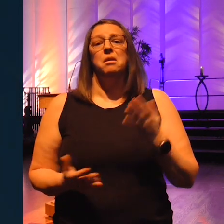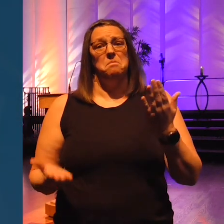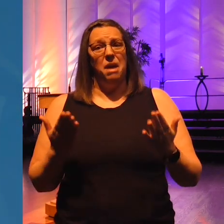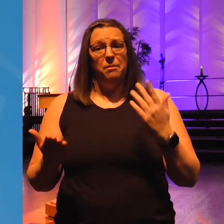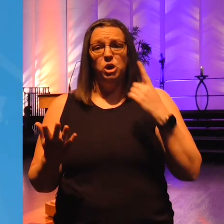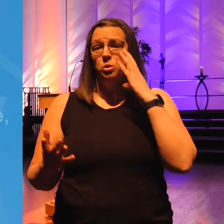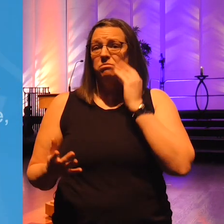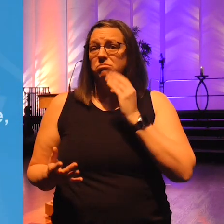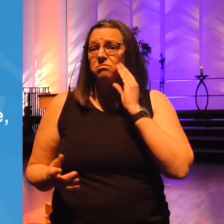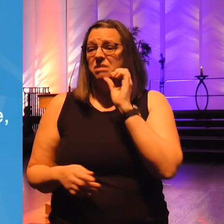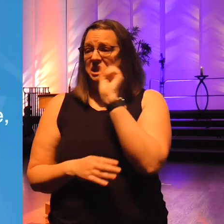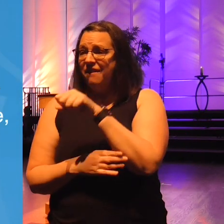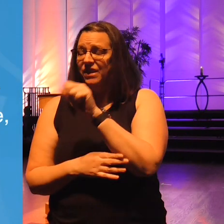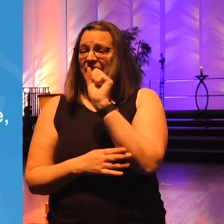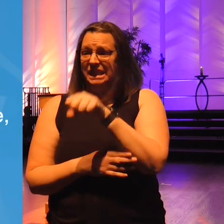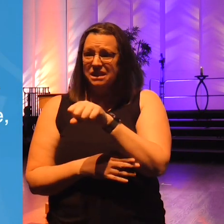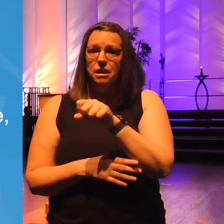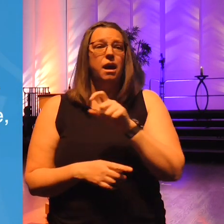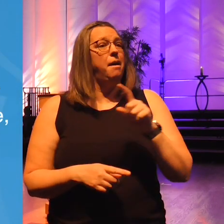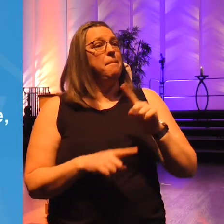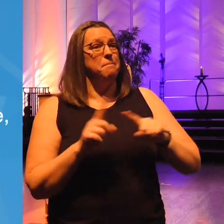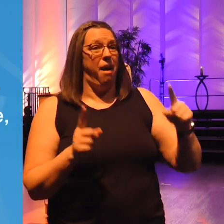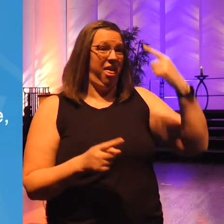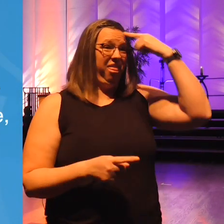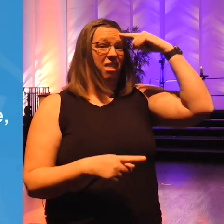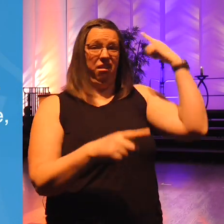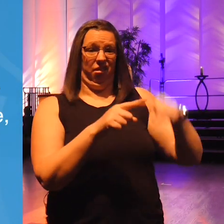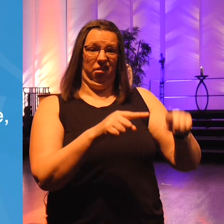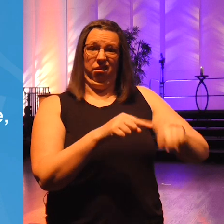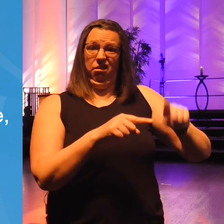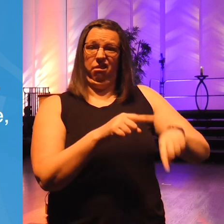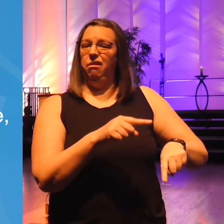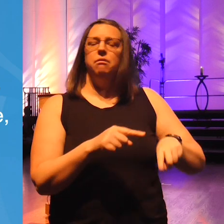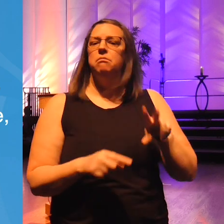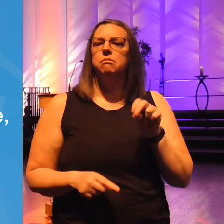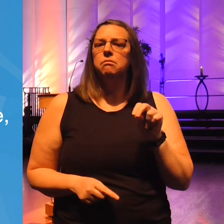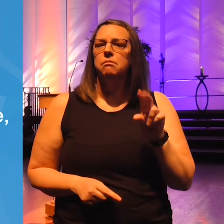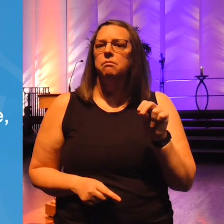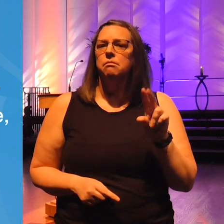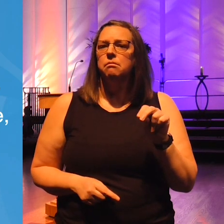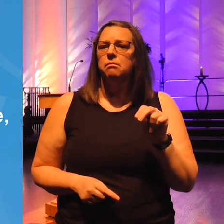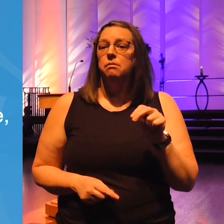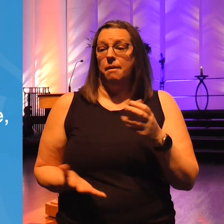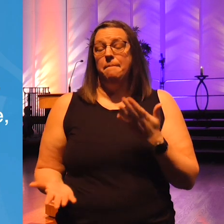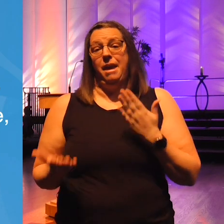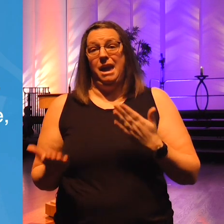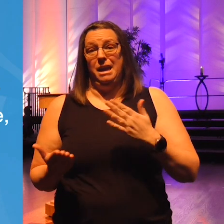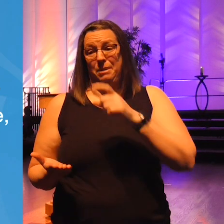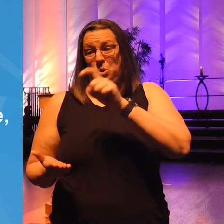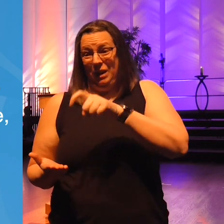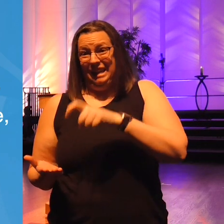but you must not be defeated it may be necessary to encounter the defeats so you can know who you